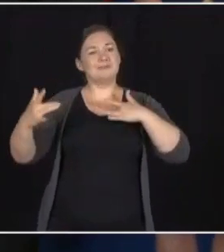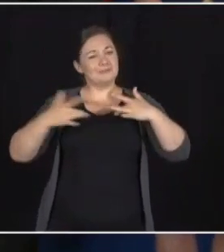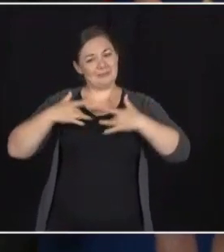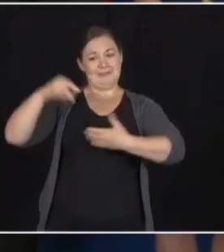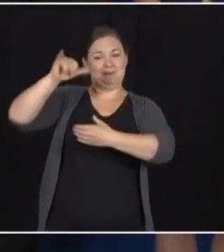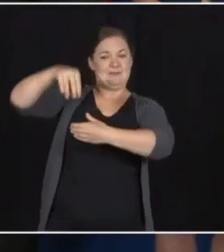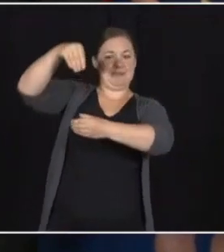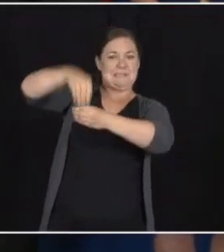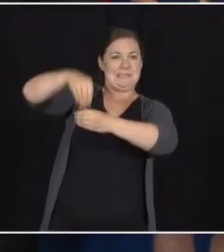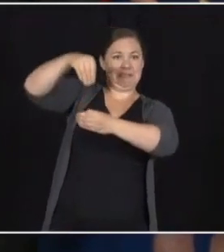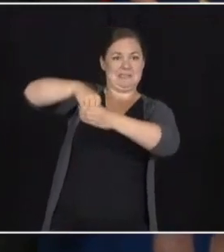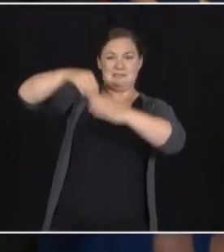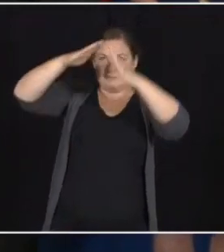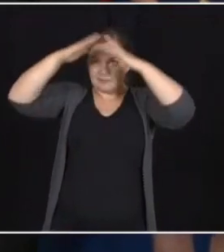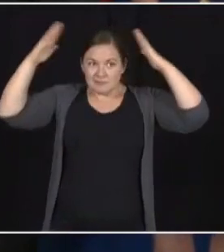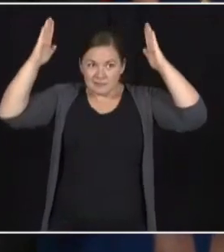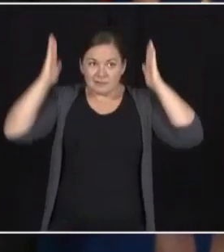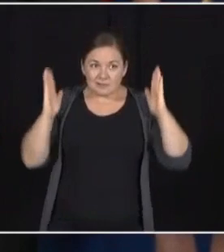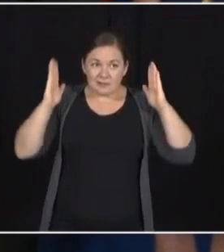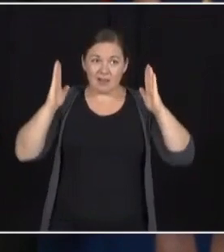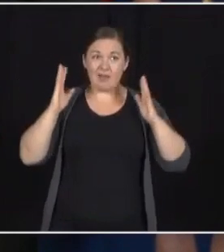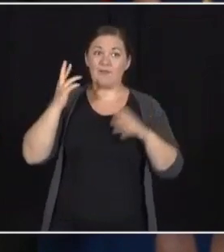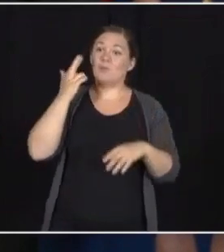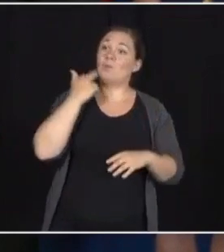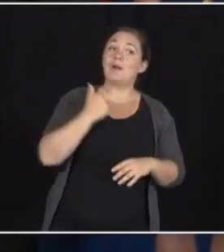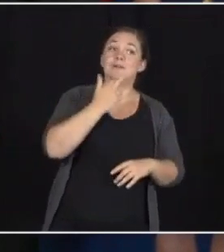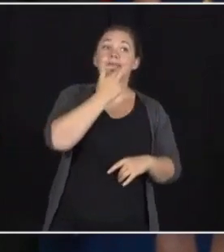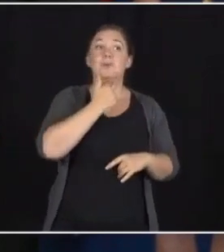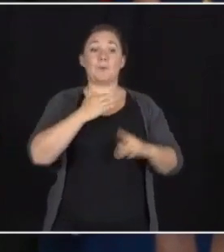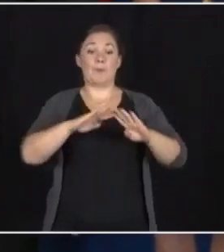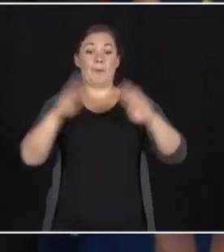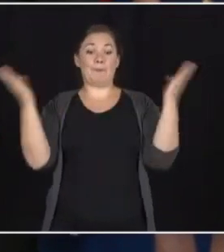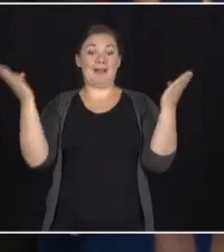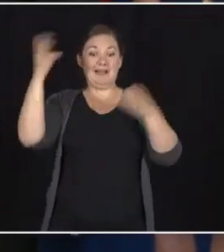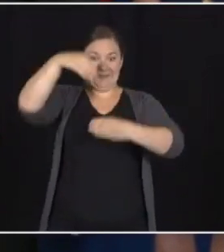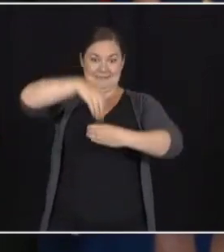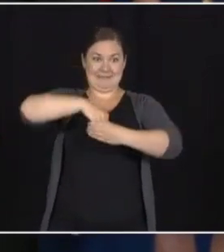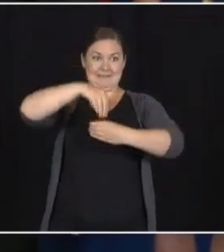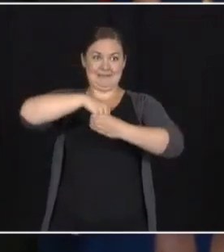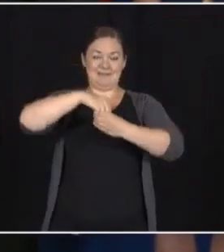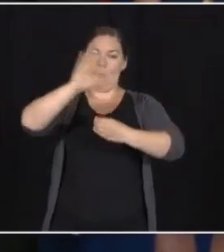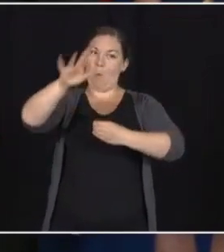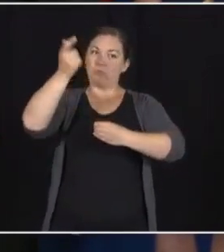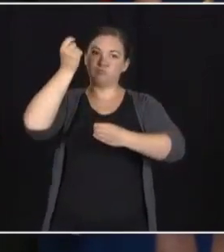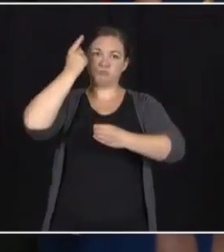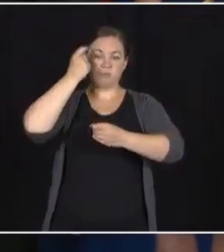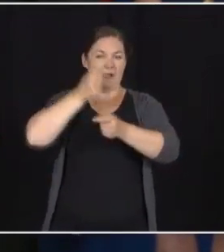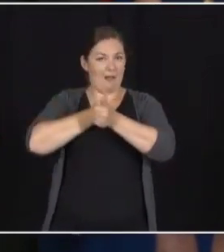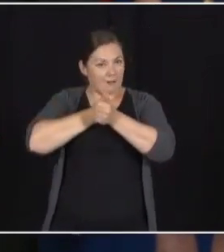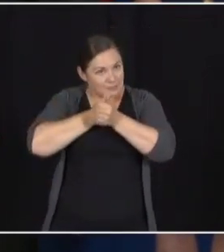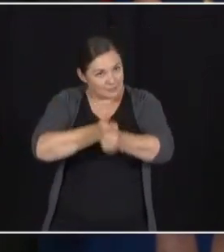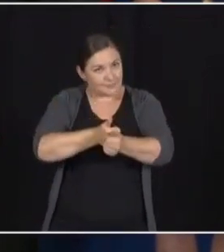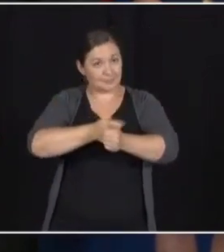establishments and so when restaurants do open fully inside again people will have to be seated some distance apart from other groups